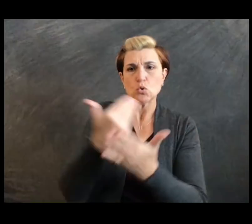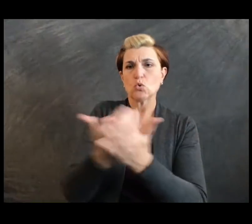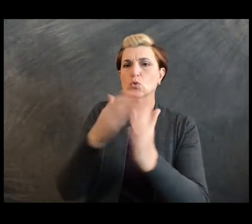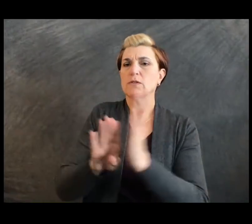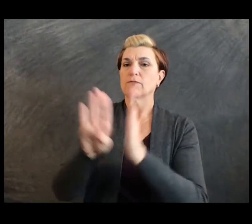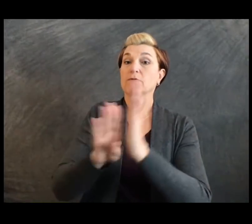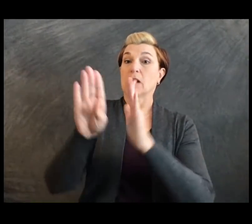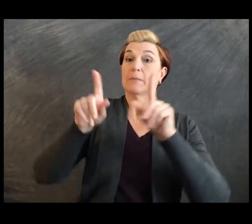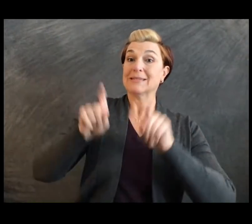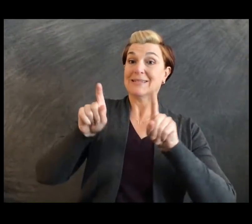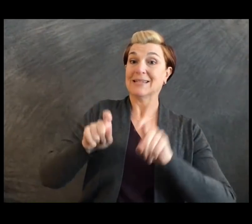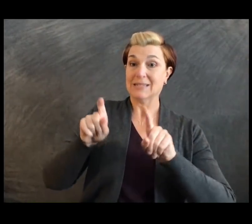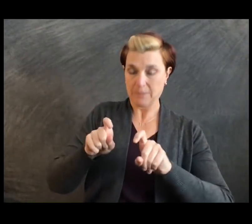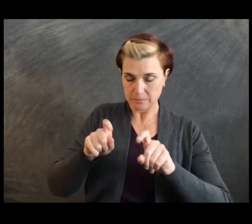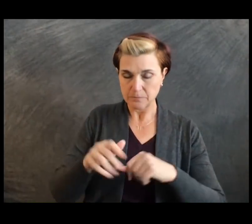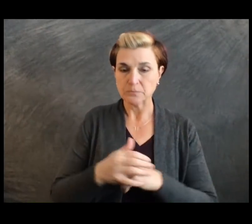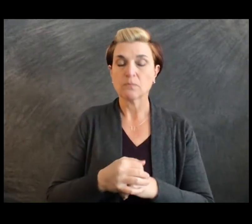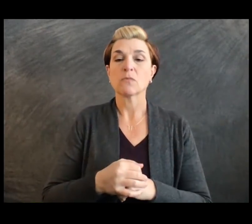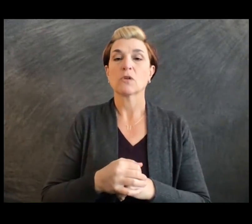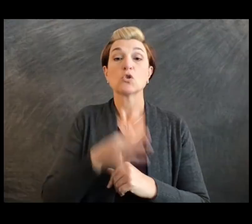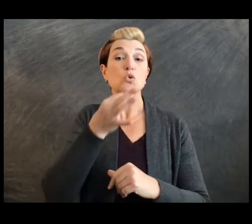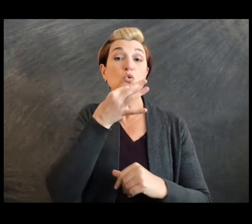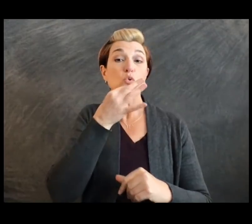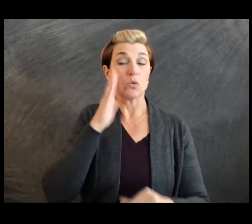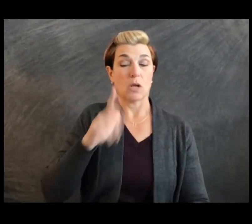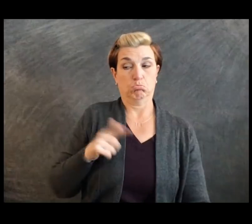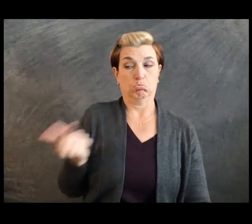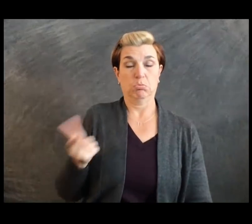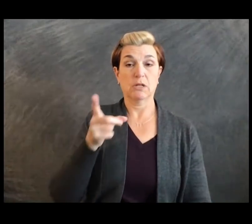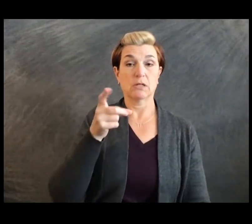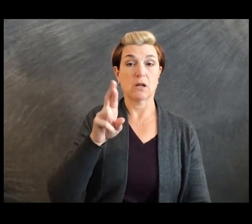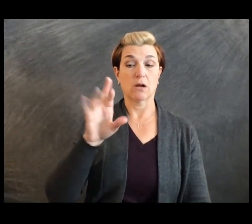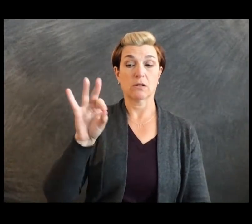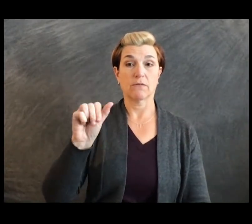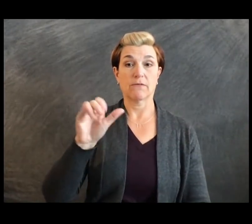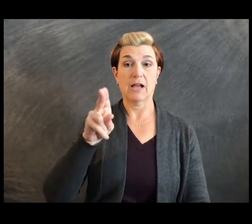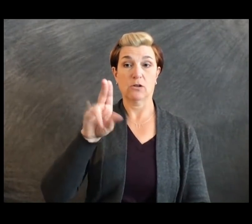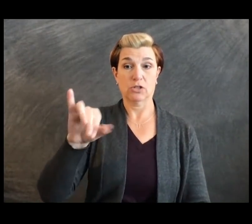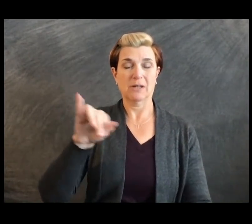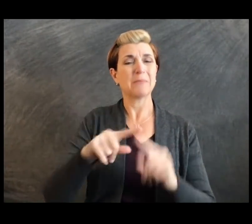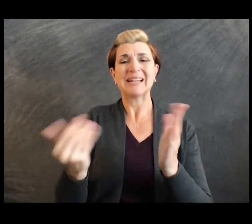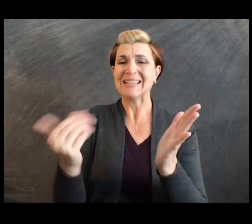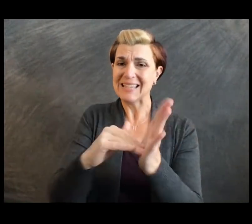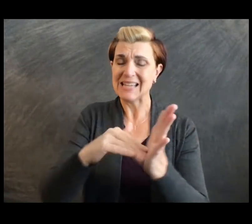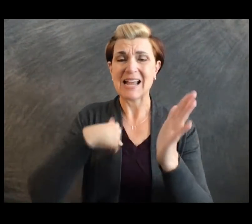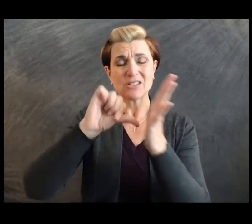emphasize in a moment if you don't have symptoms don't do a test it is another